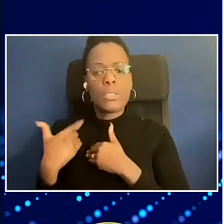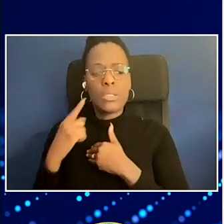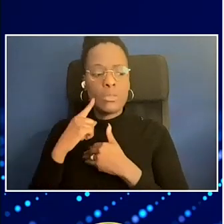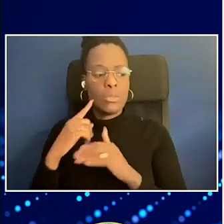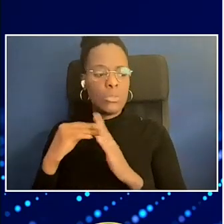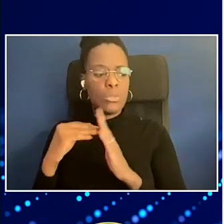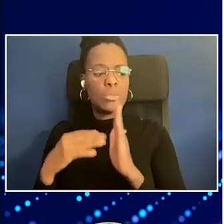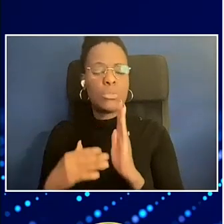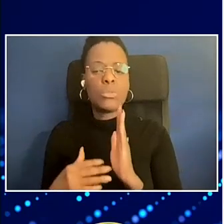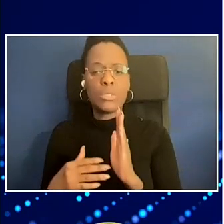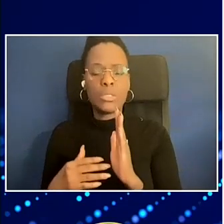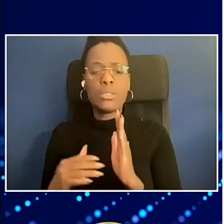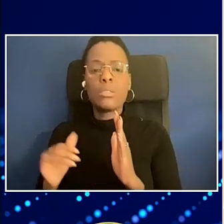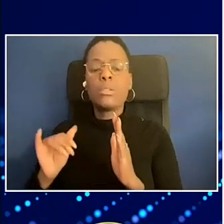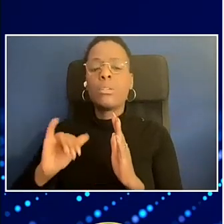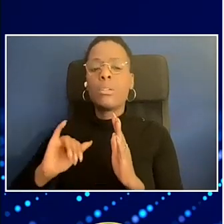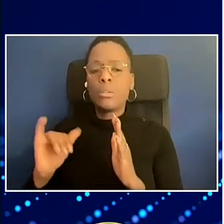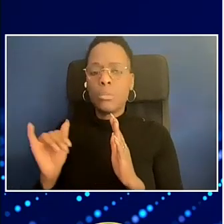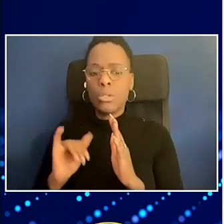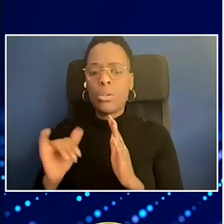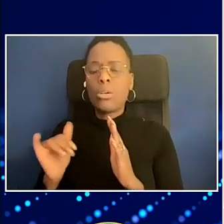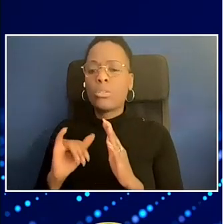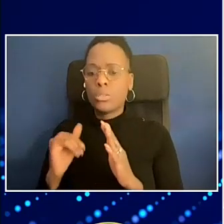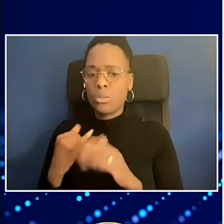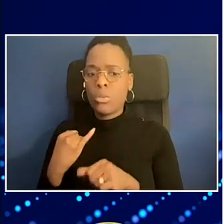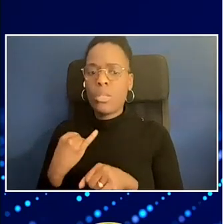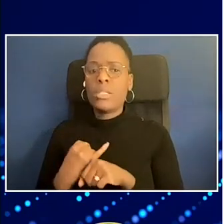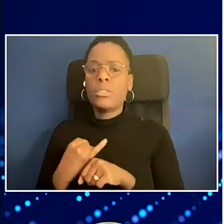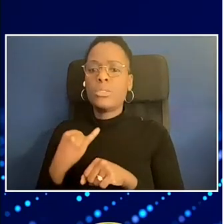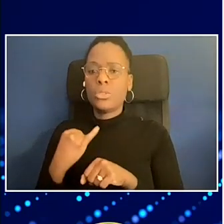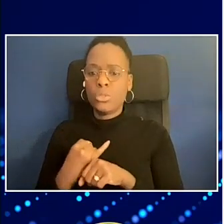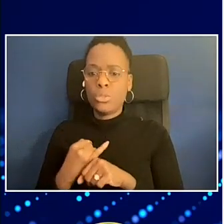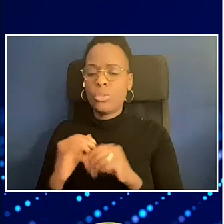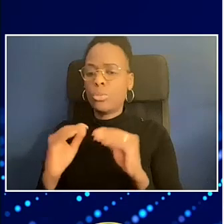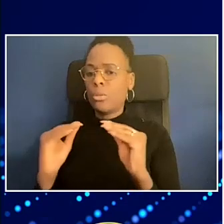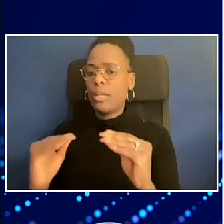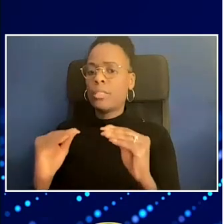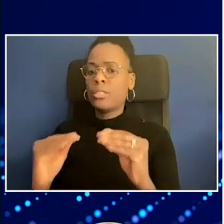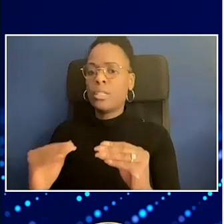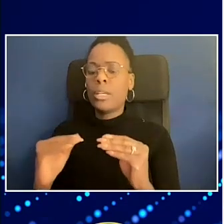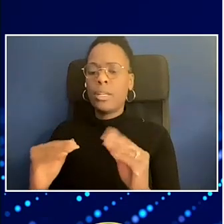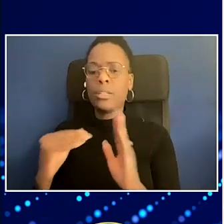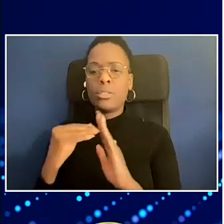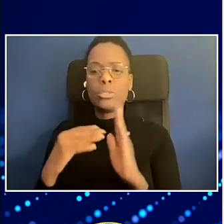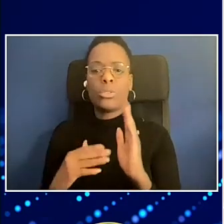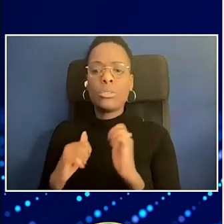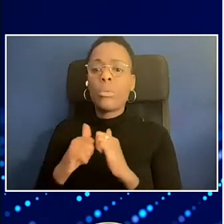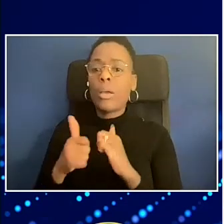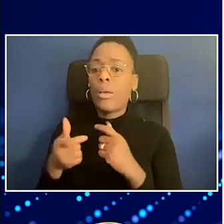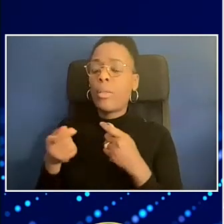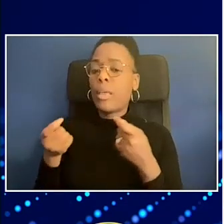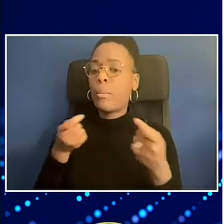it also goes on the institution educating the students to how they manage their meal plans.